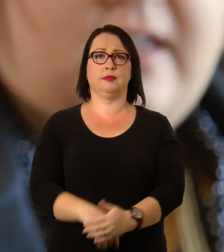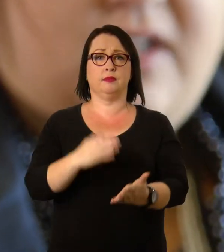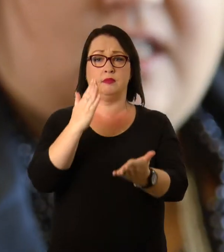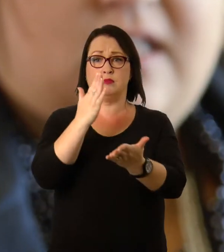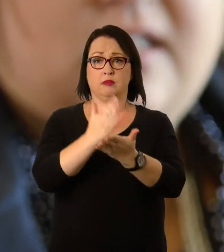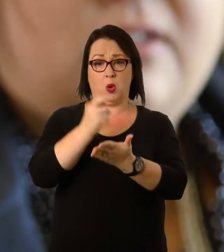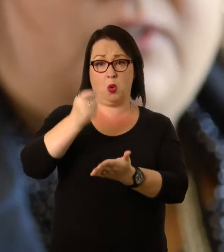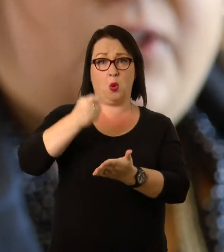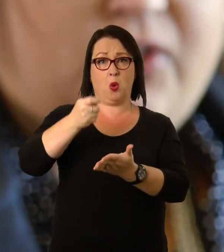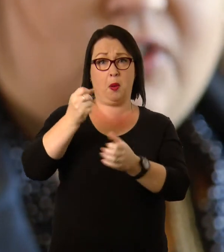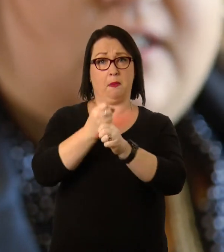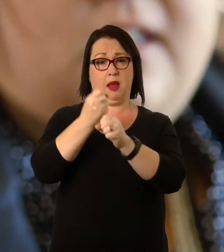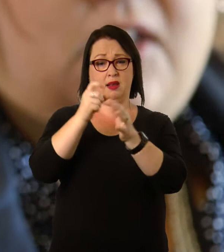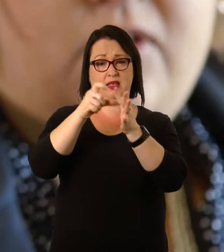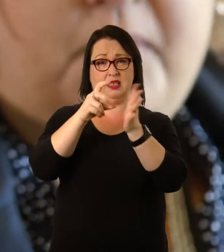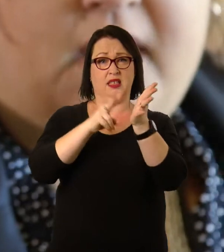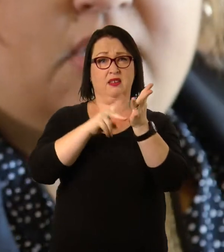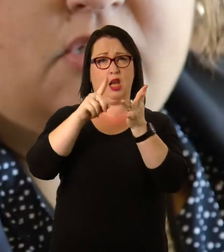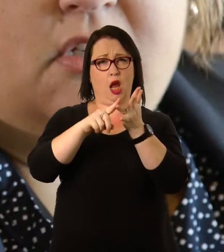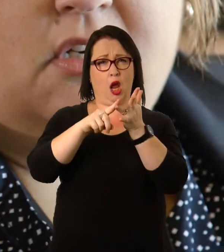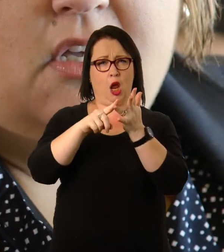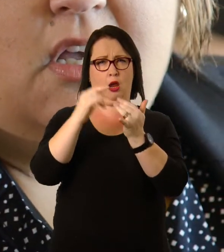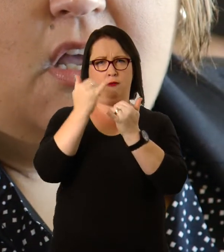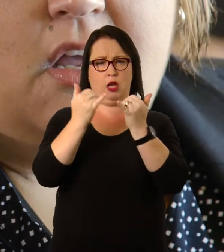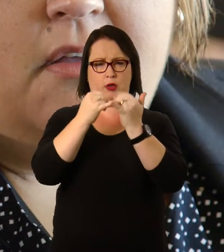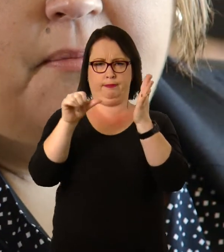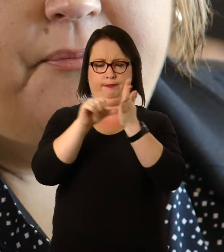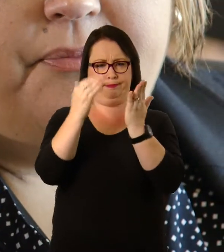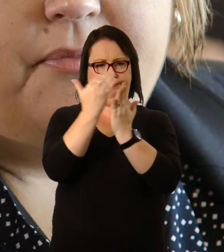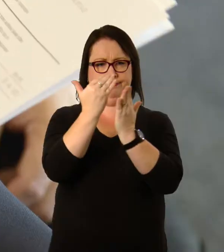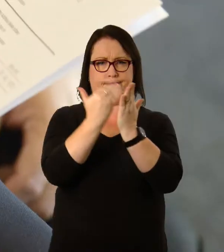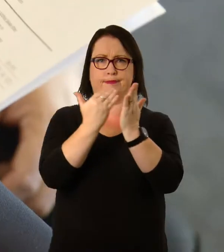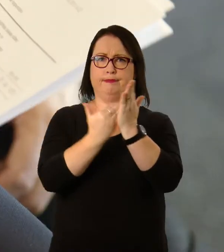When a court makes a Domestic Violence Order, it sets out specific rules that must be obeyed